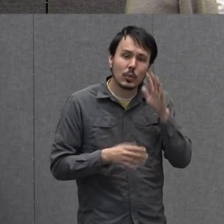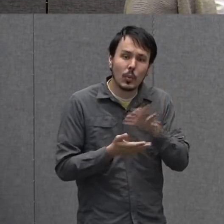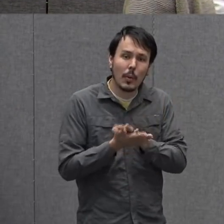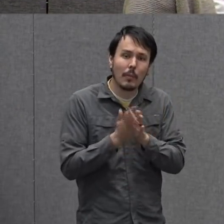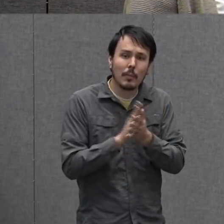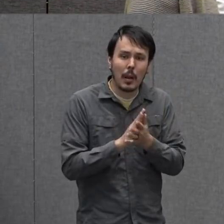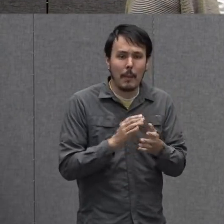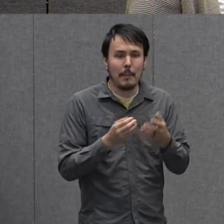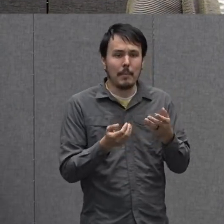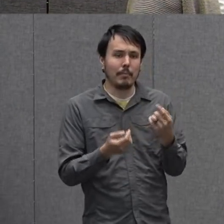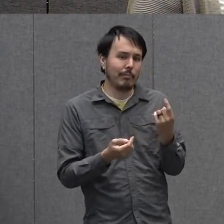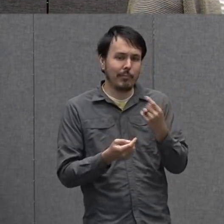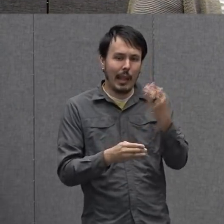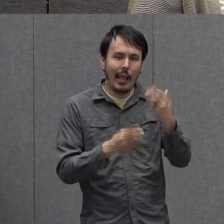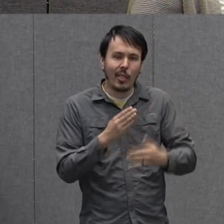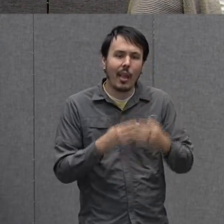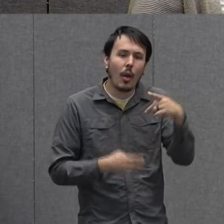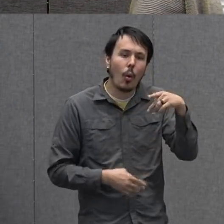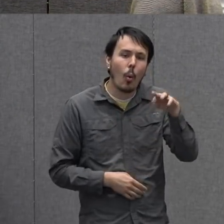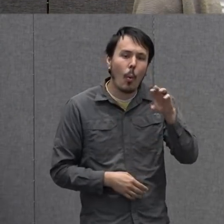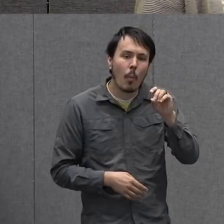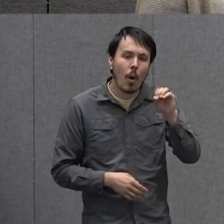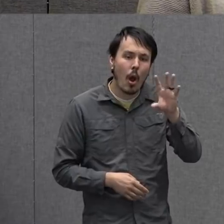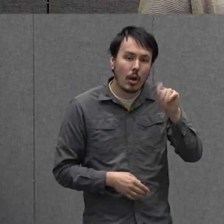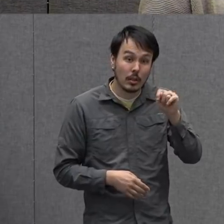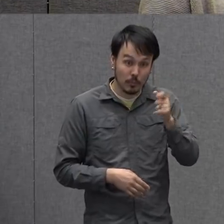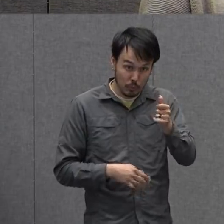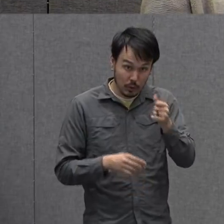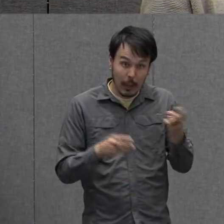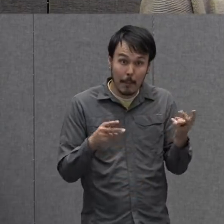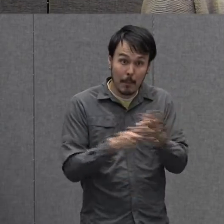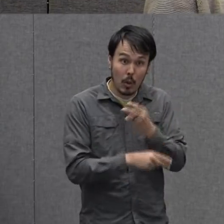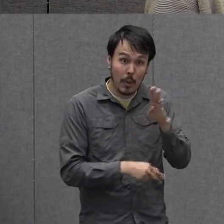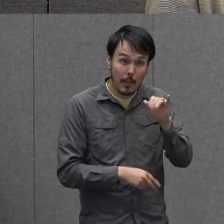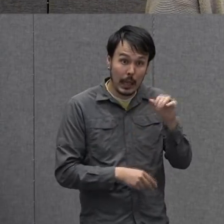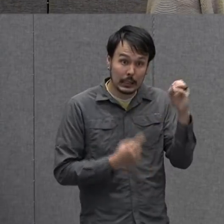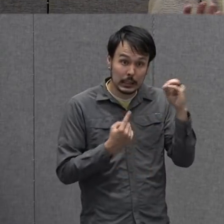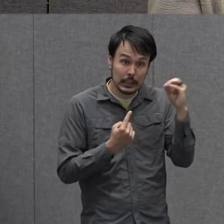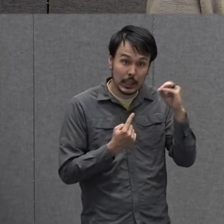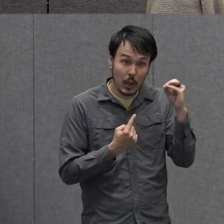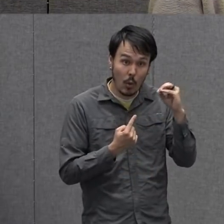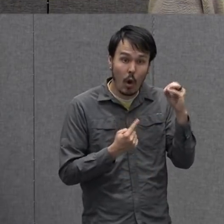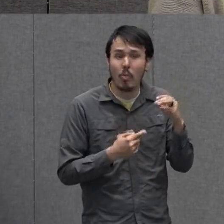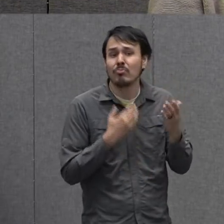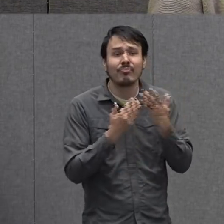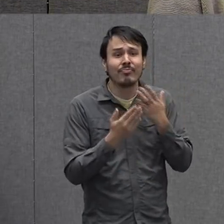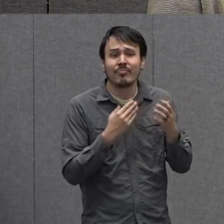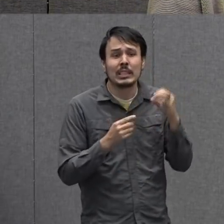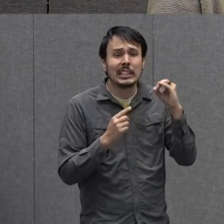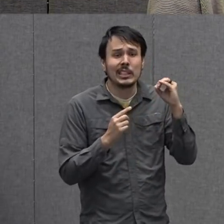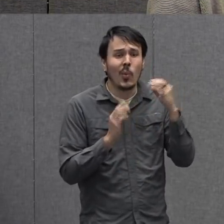When you multiply anything by zero, we've said this, if you add zero and zero and zero and zero over and over again,